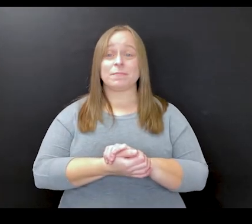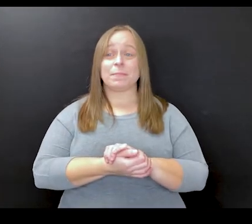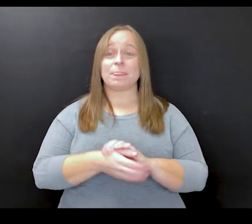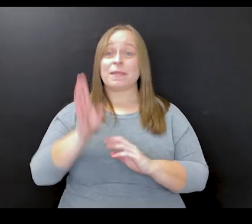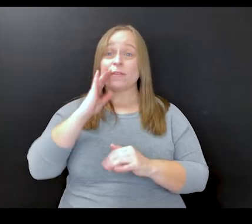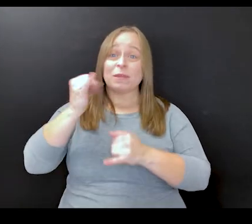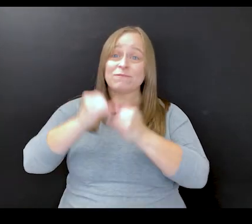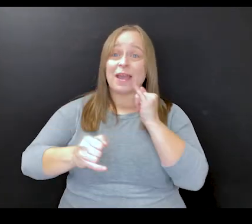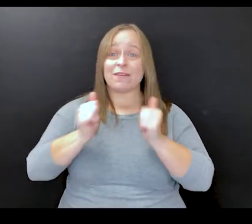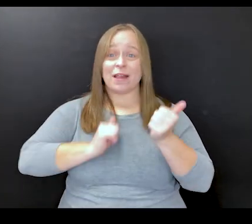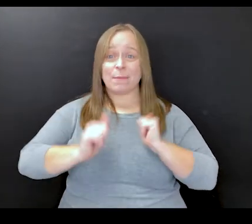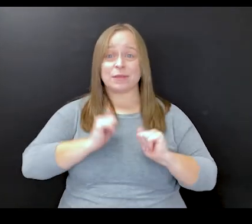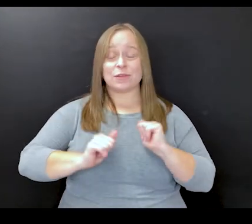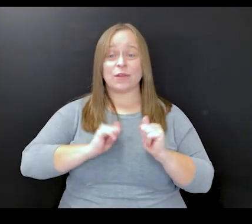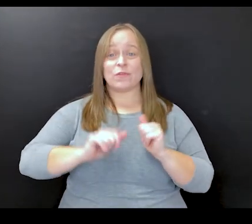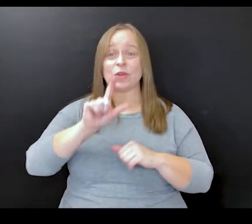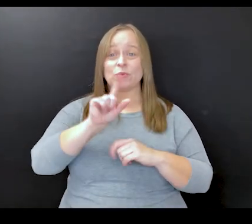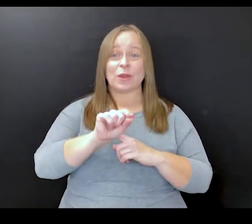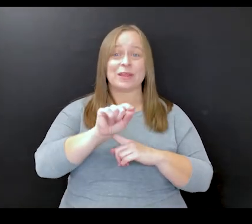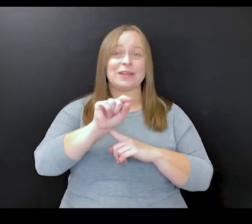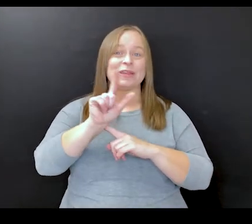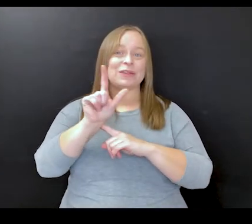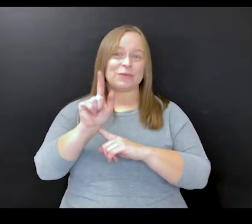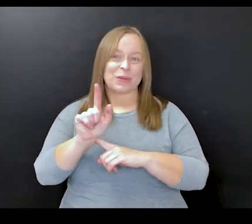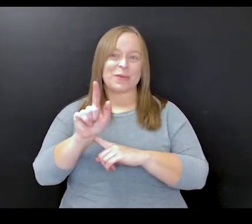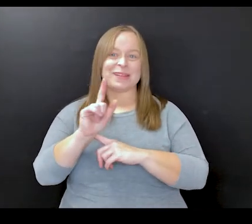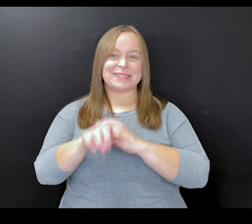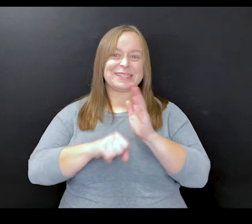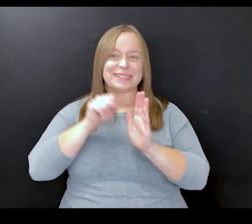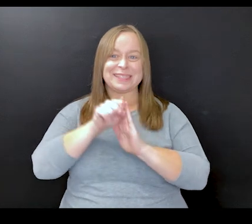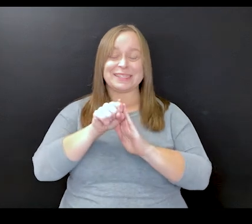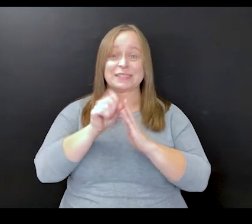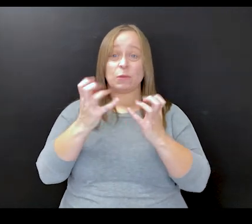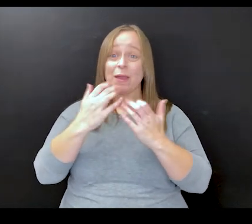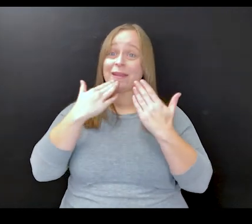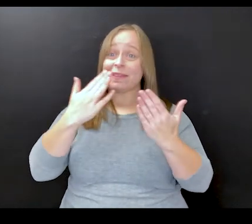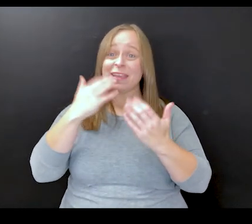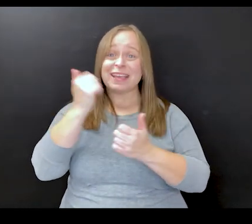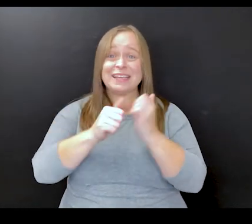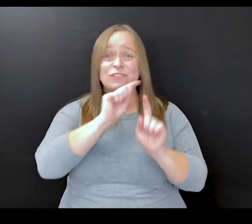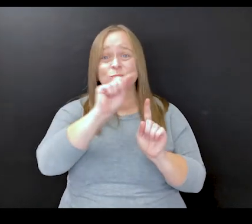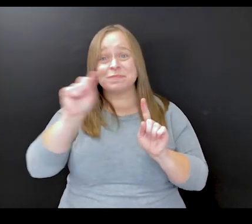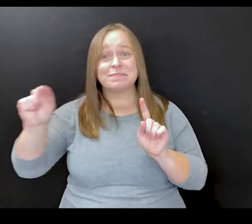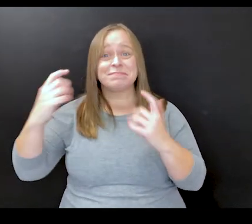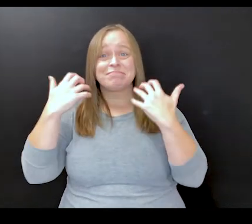This will be the final episode for our 2021 season. We would like to thank each and every one of you